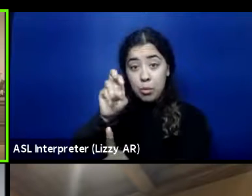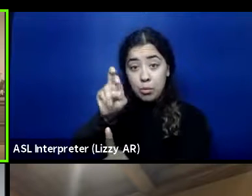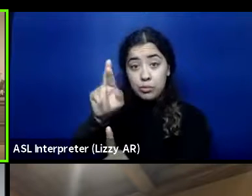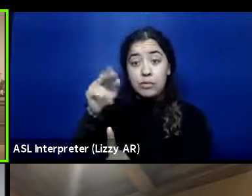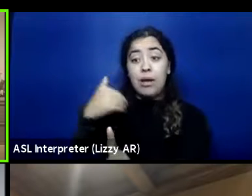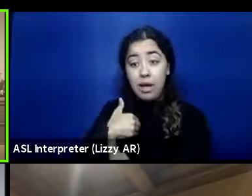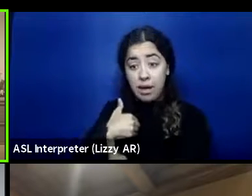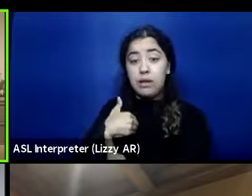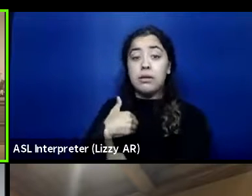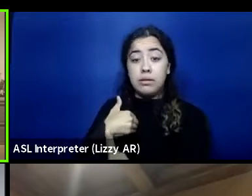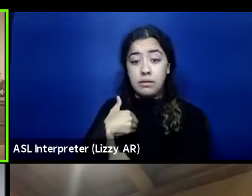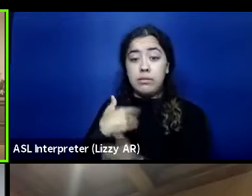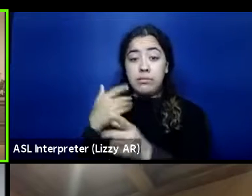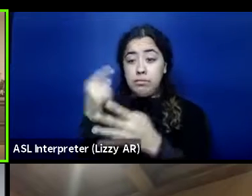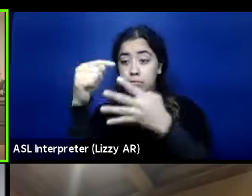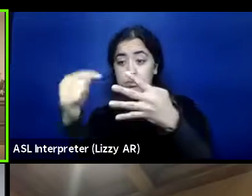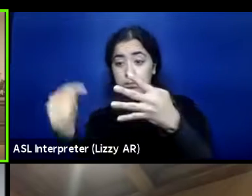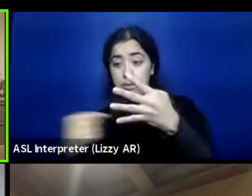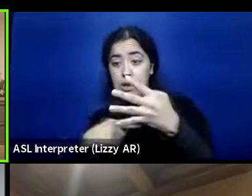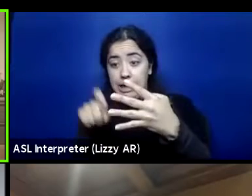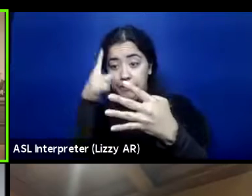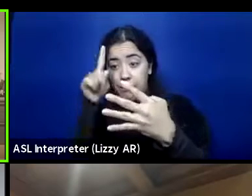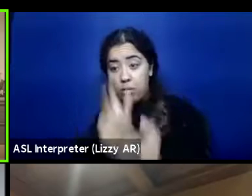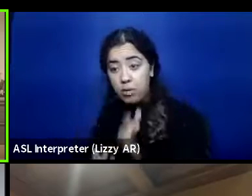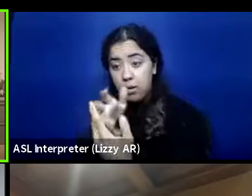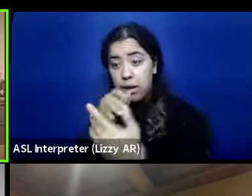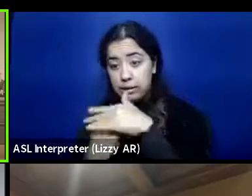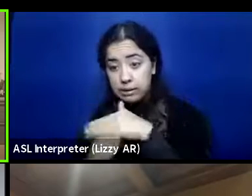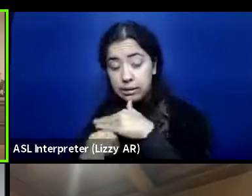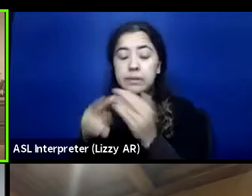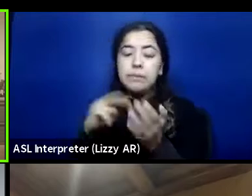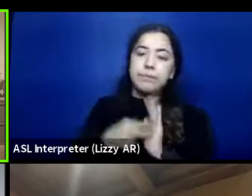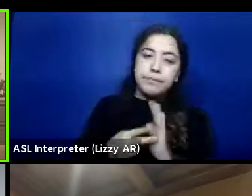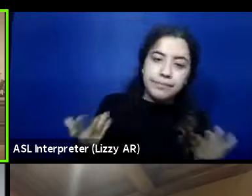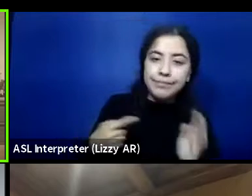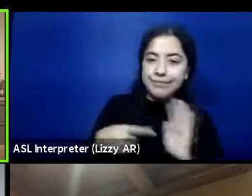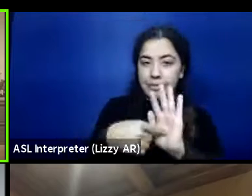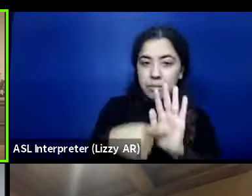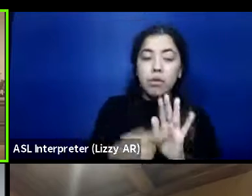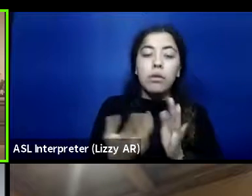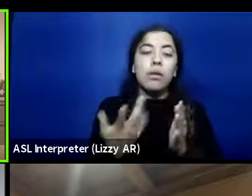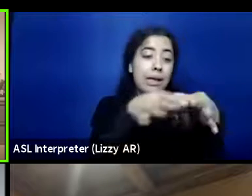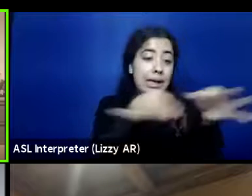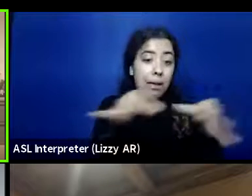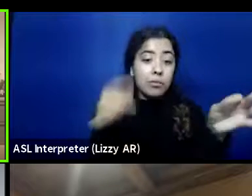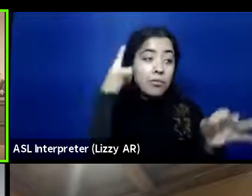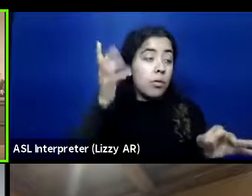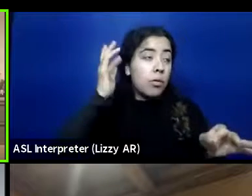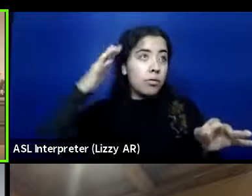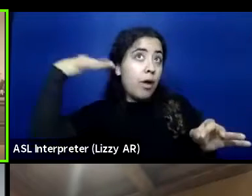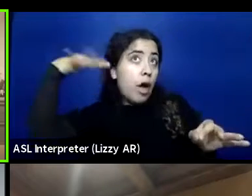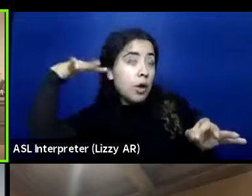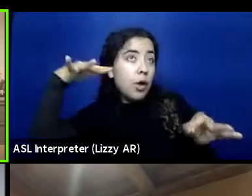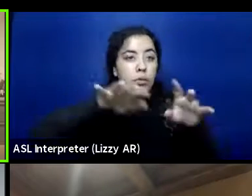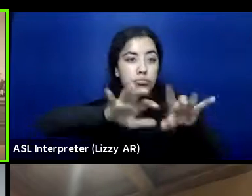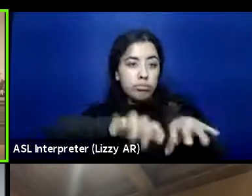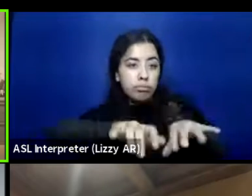and whether that means producing captions for any audio or doing audible descriptions